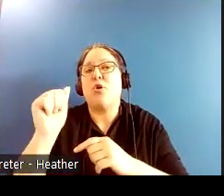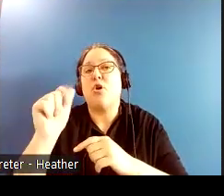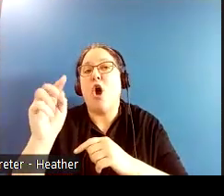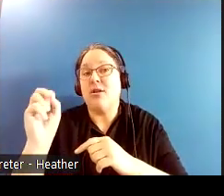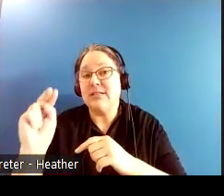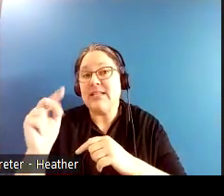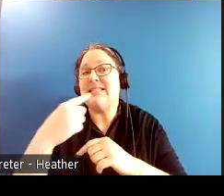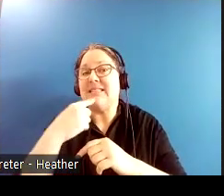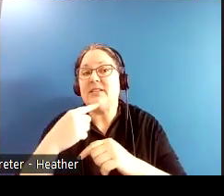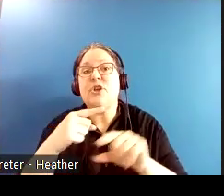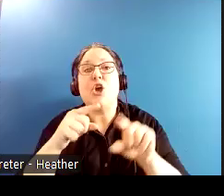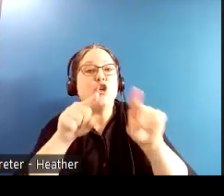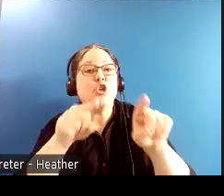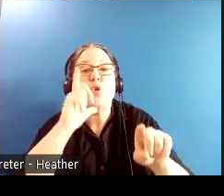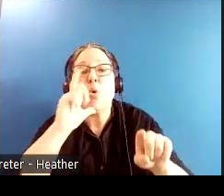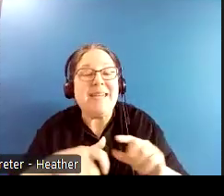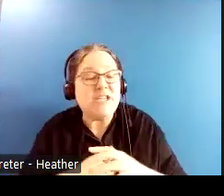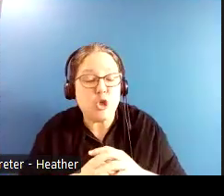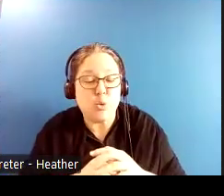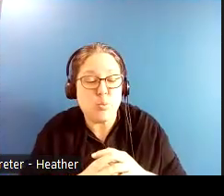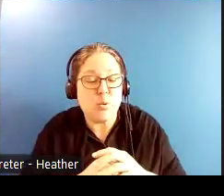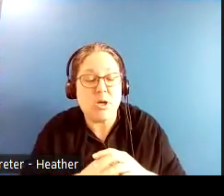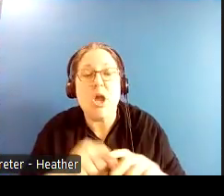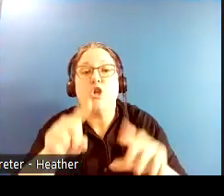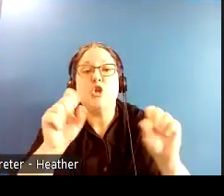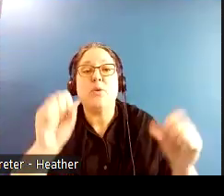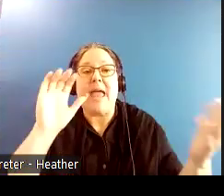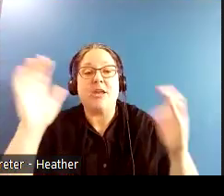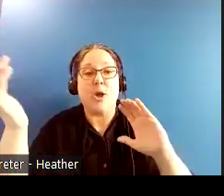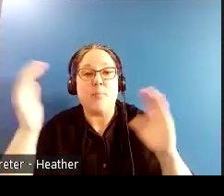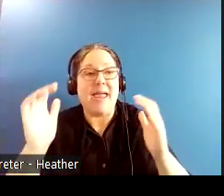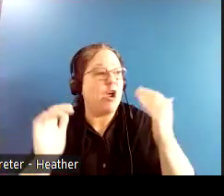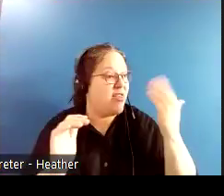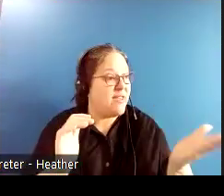uh is to say you actually don't need to. You can compare one distribution to another distribution